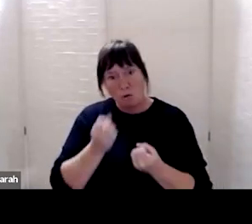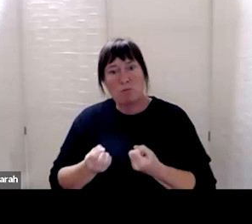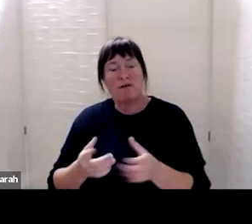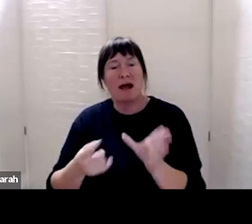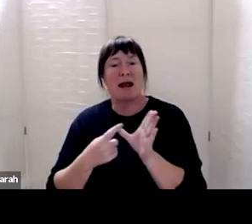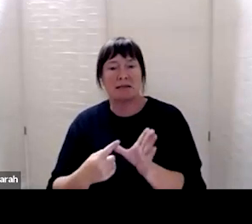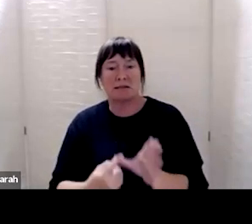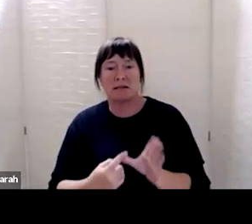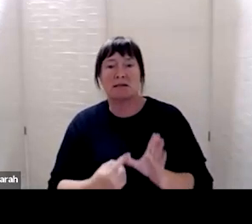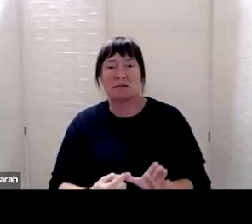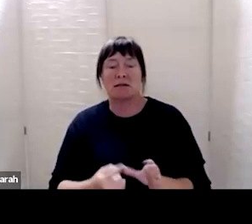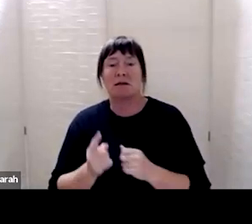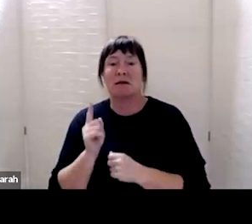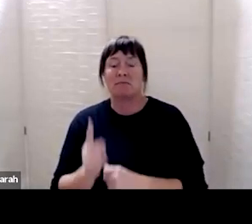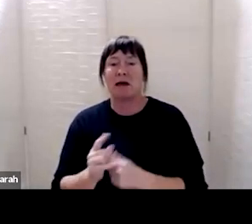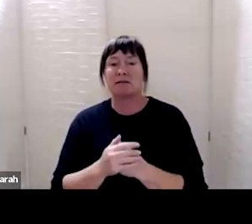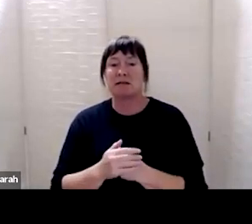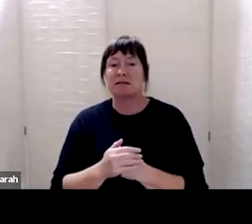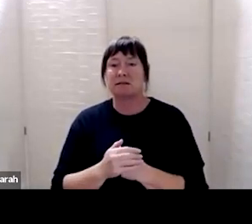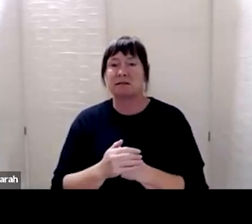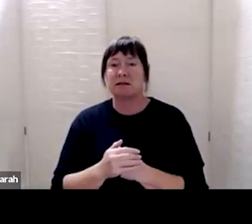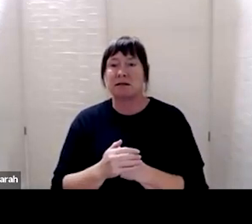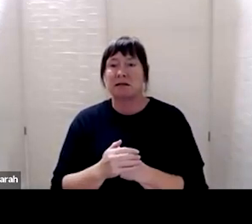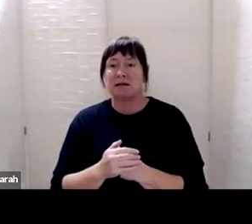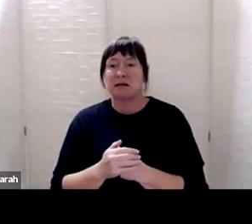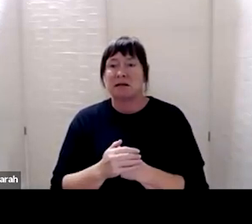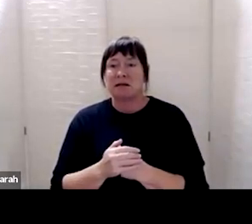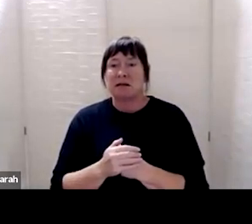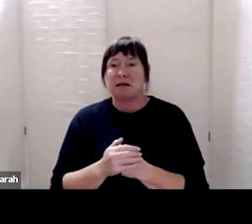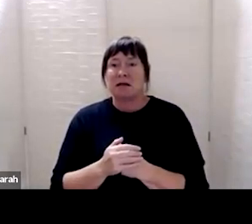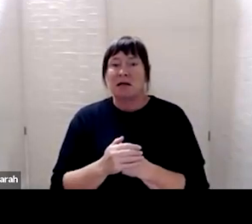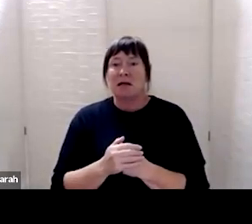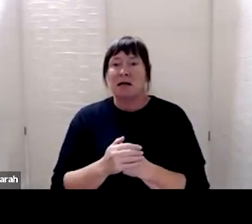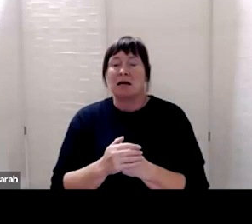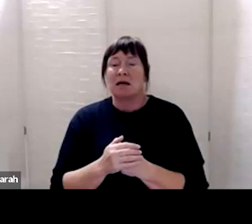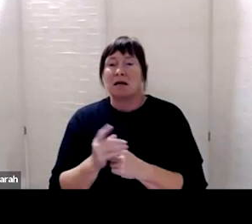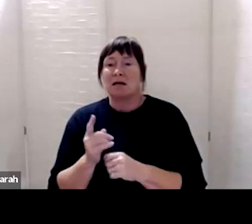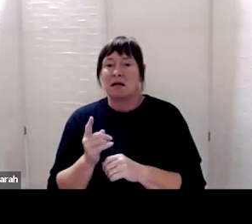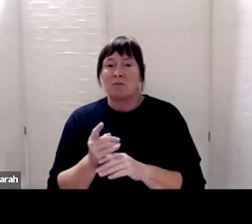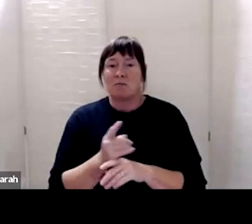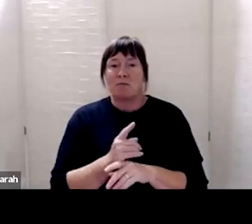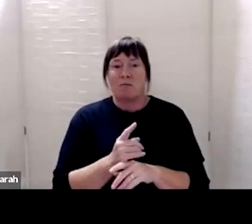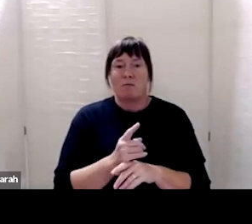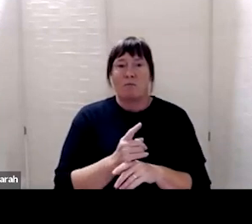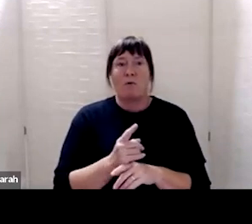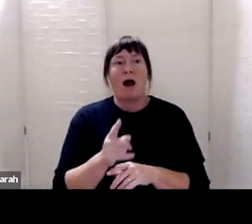I want to go just before the ones that I have from the chat. I just want to go to Peter because I know he’s